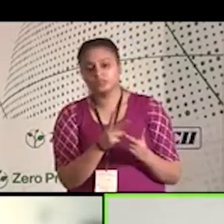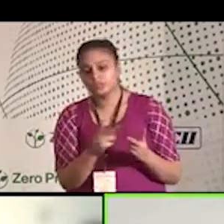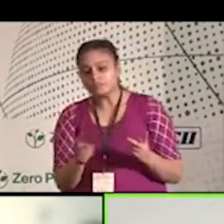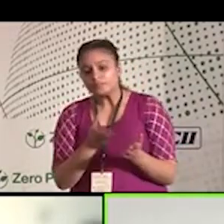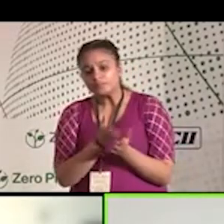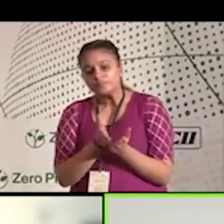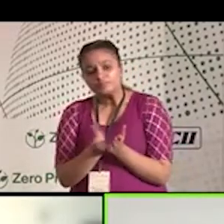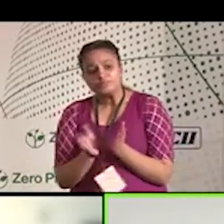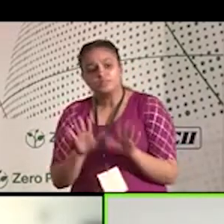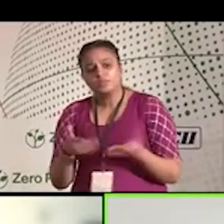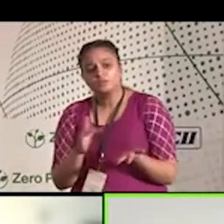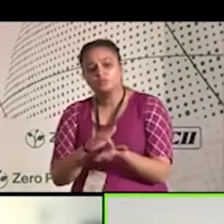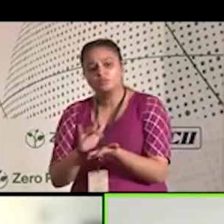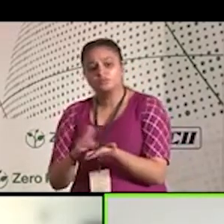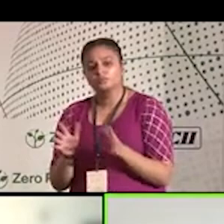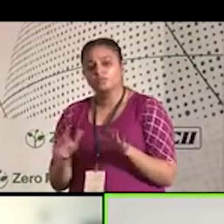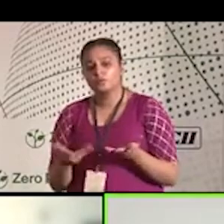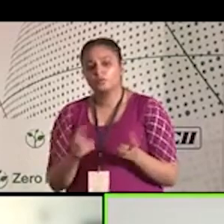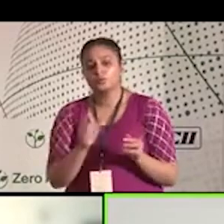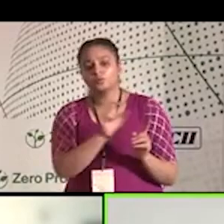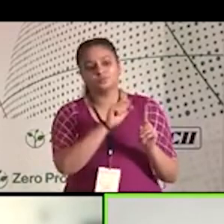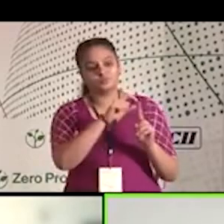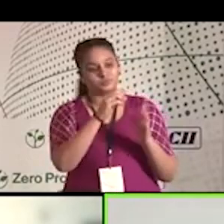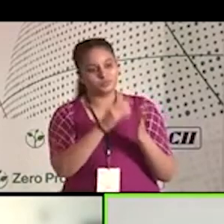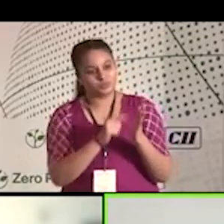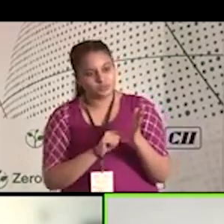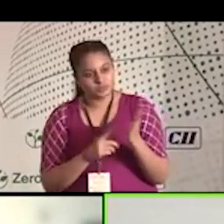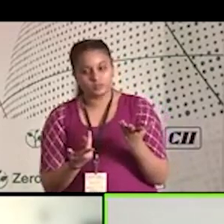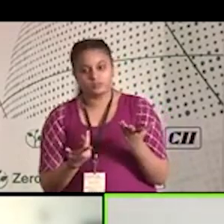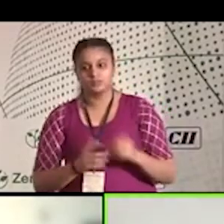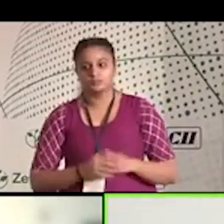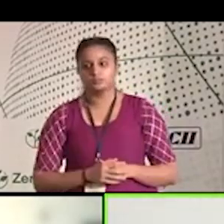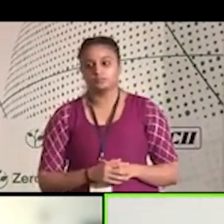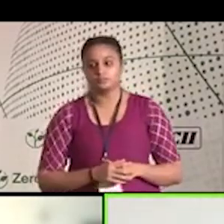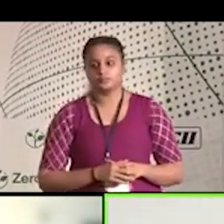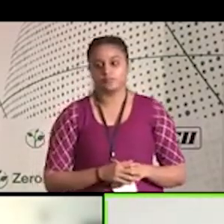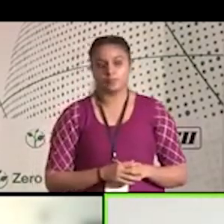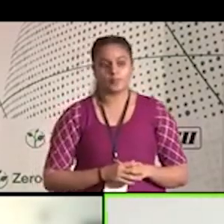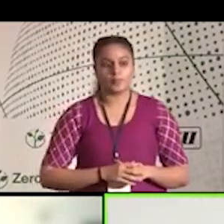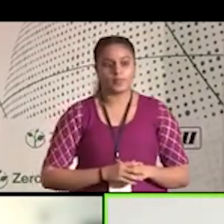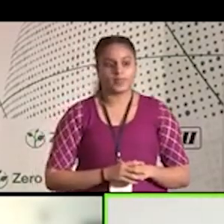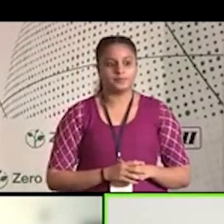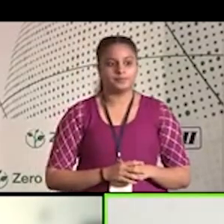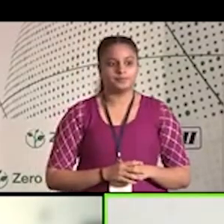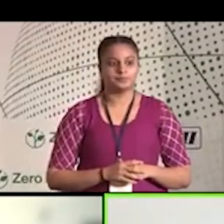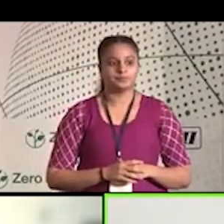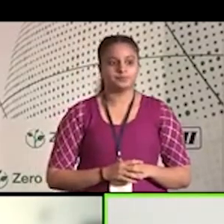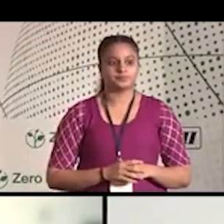are in adopting the policies to enable inclusion? Yeah, that's